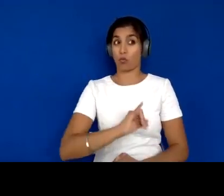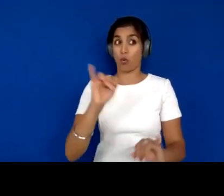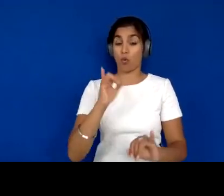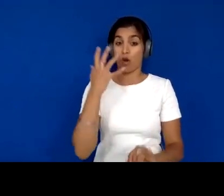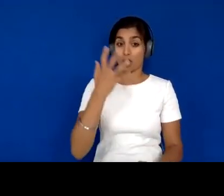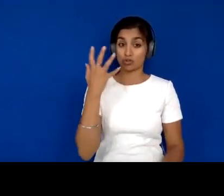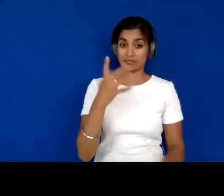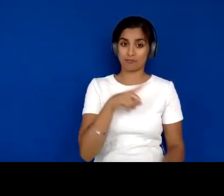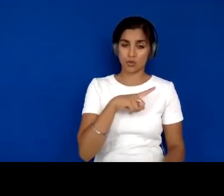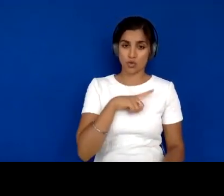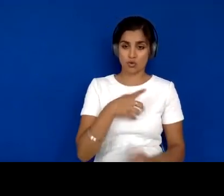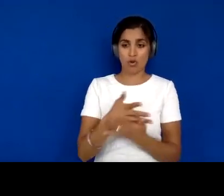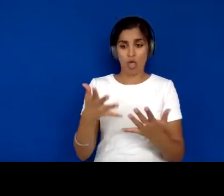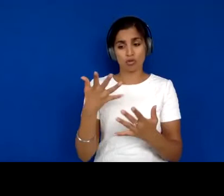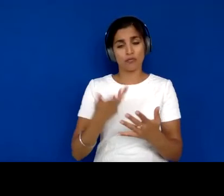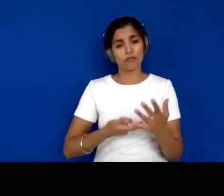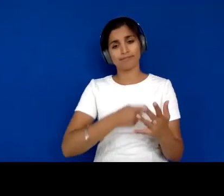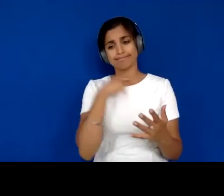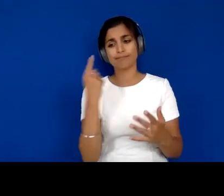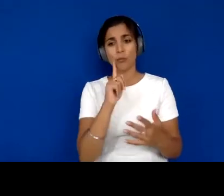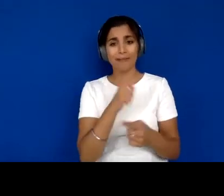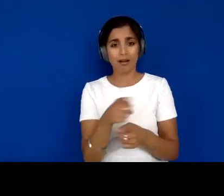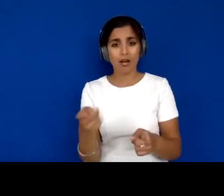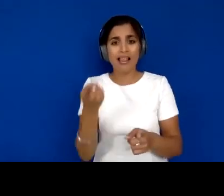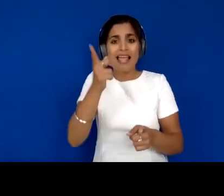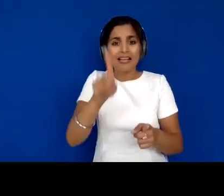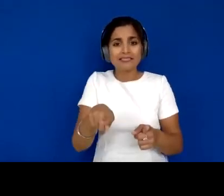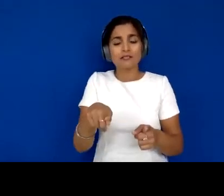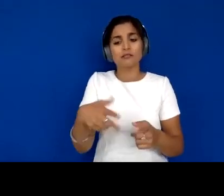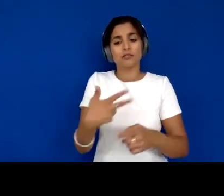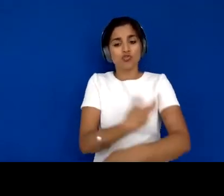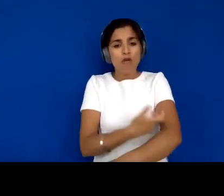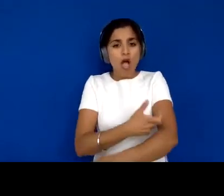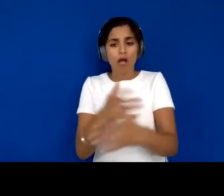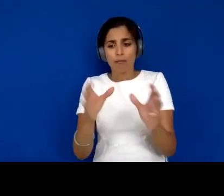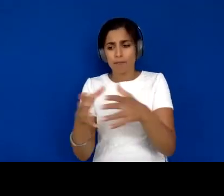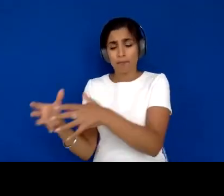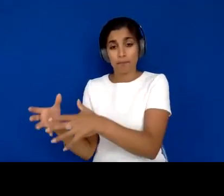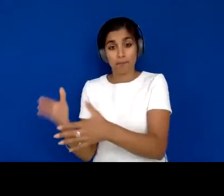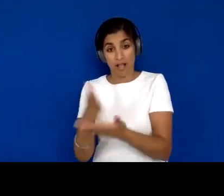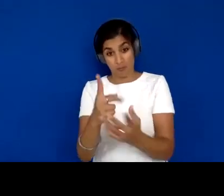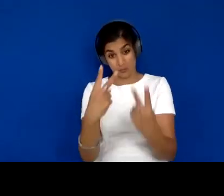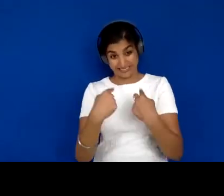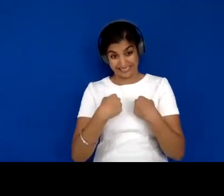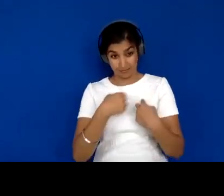premises and its drug cartels do I seem privileged to you